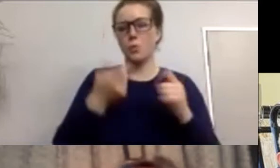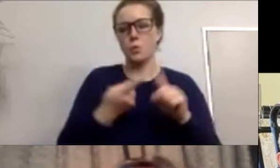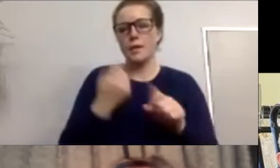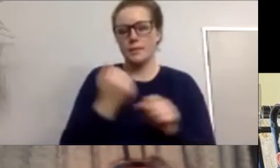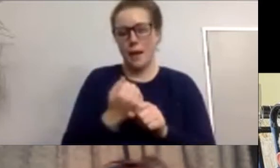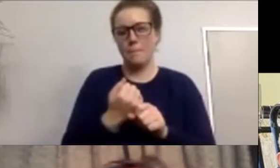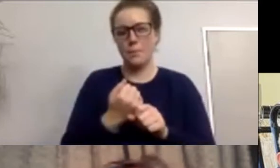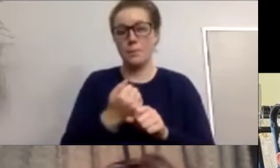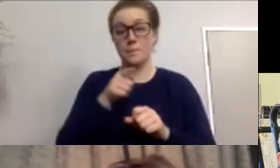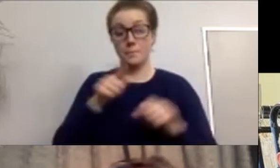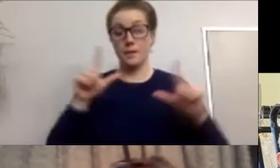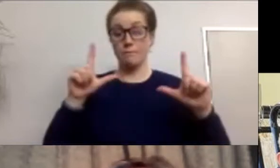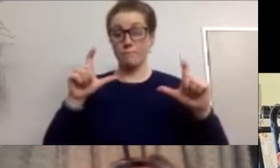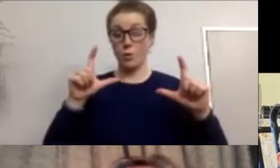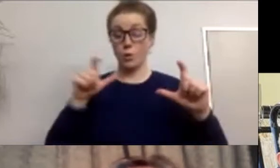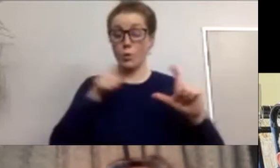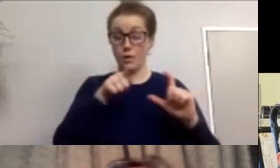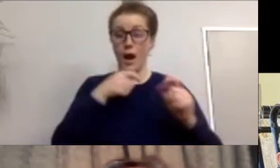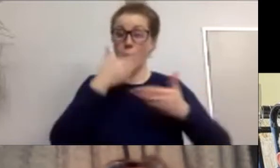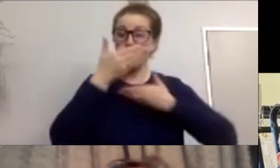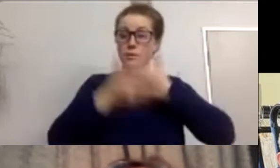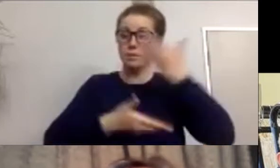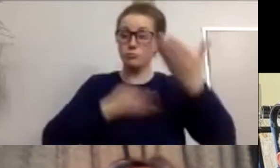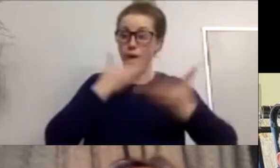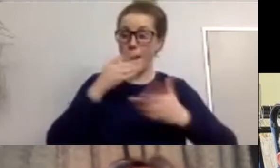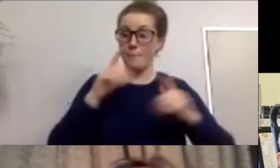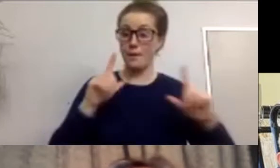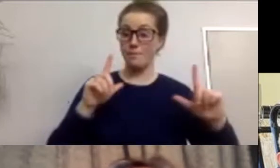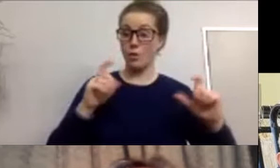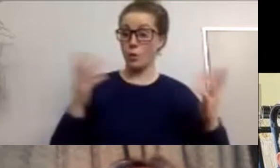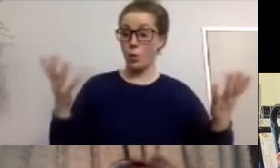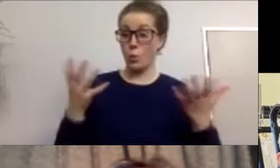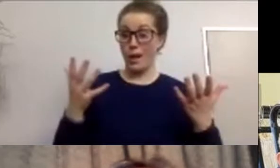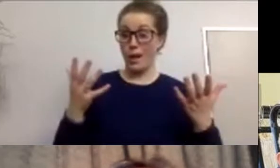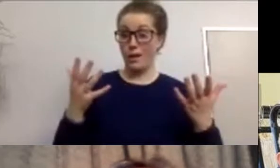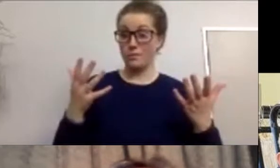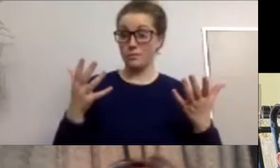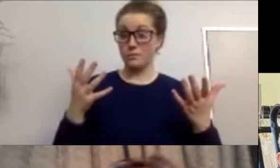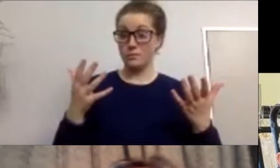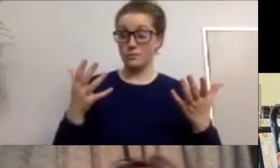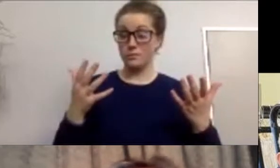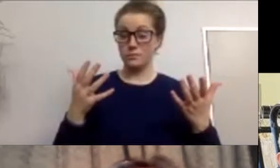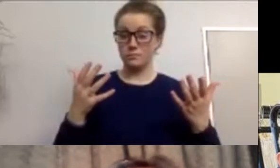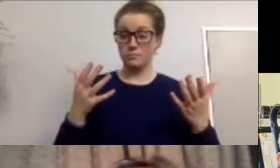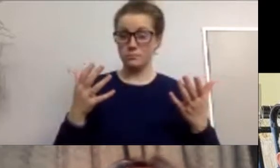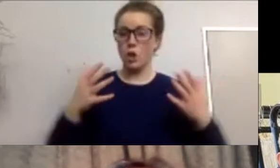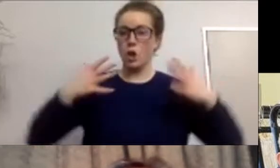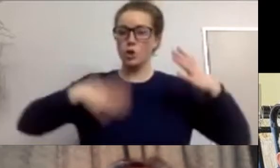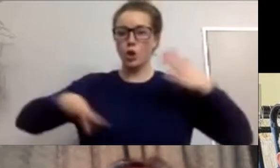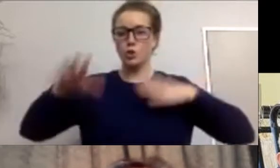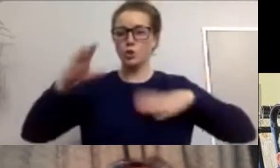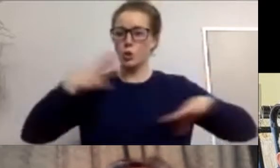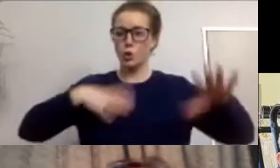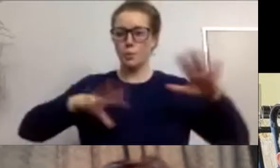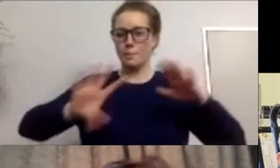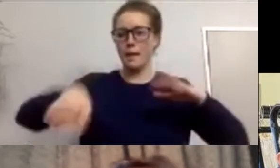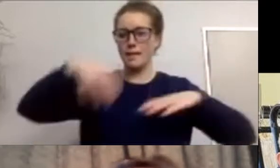let me describe it - so it's been taken in the costume department, it's just a few